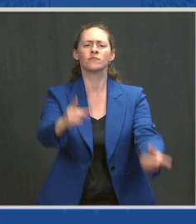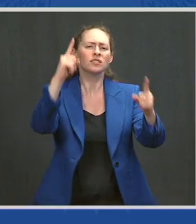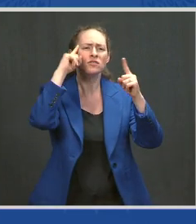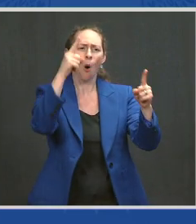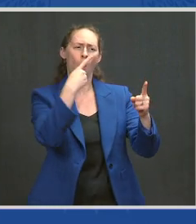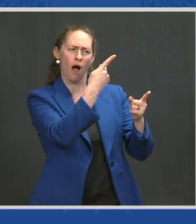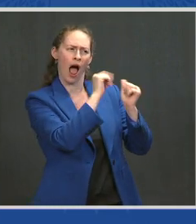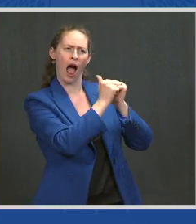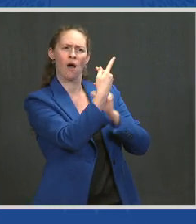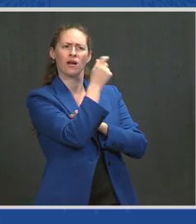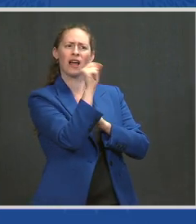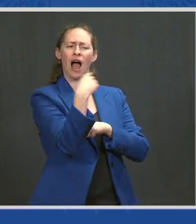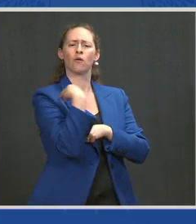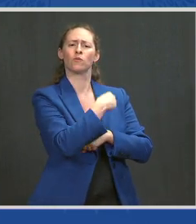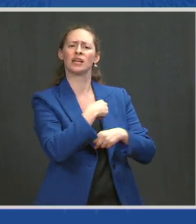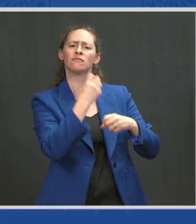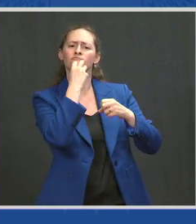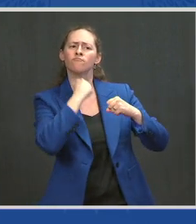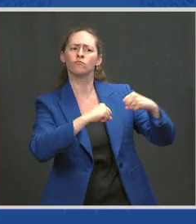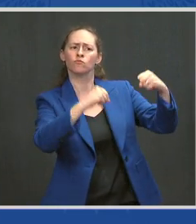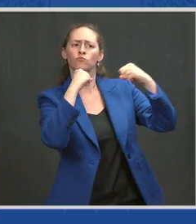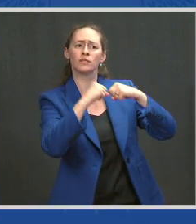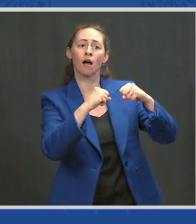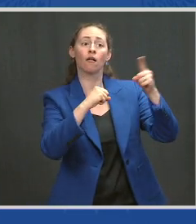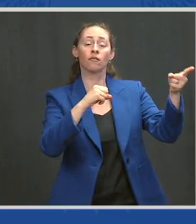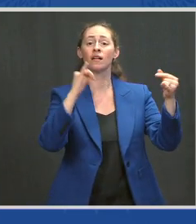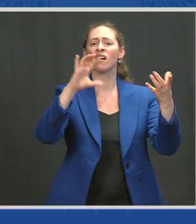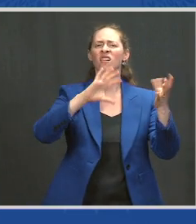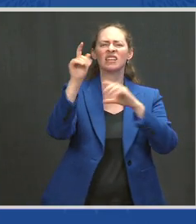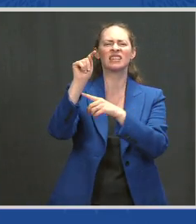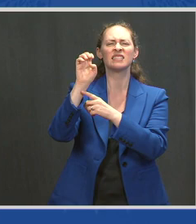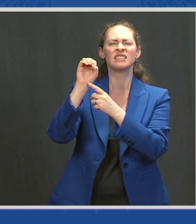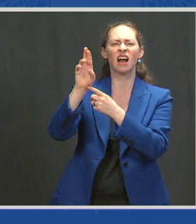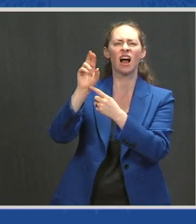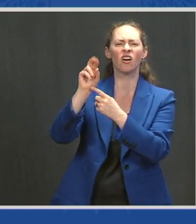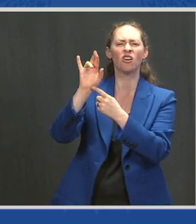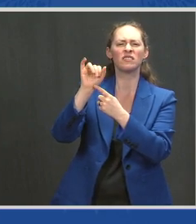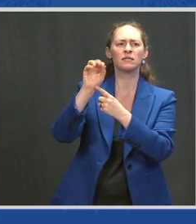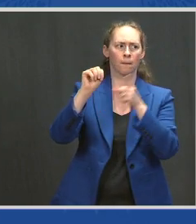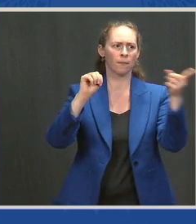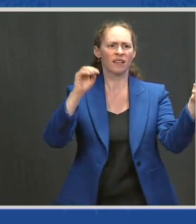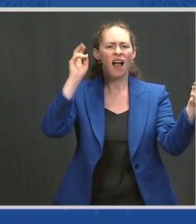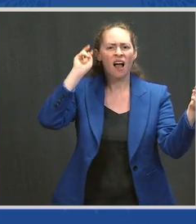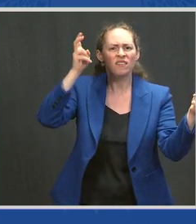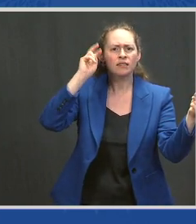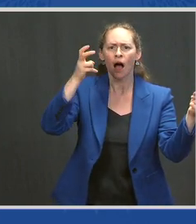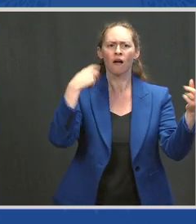It's very much in -- in the interest of Russia not to have a resurgence of terrorism in Afghanistan.